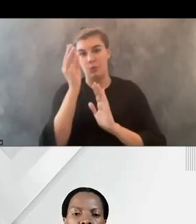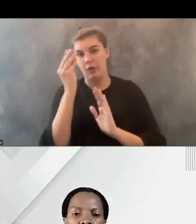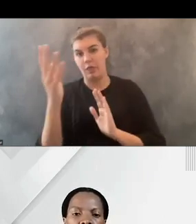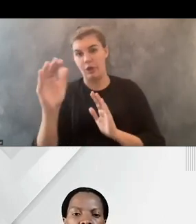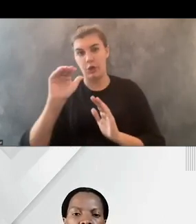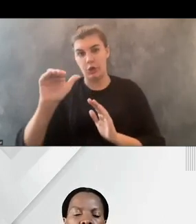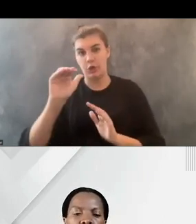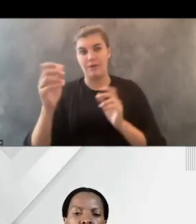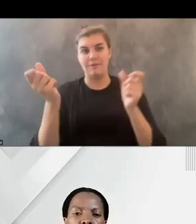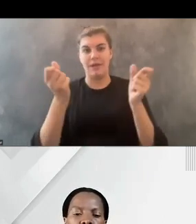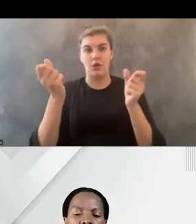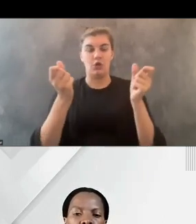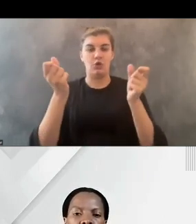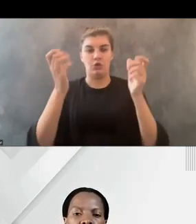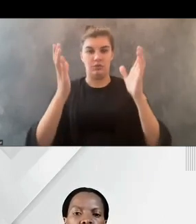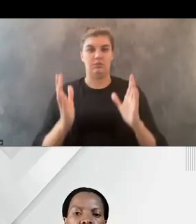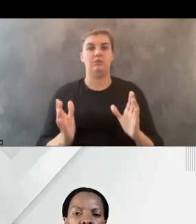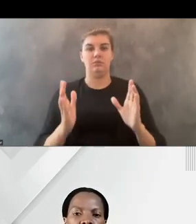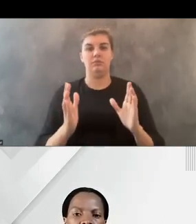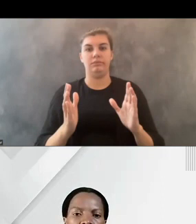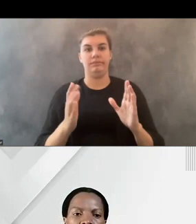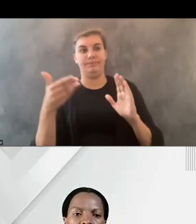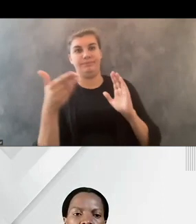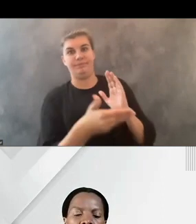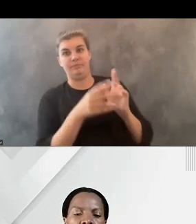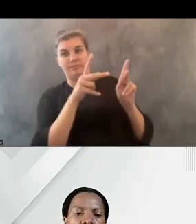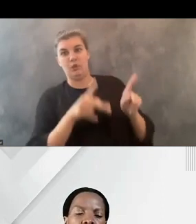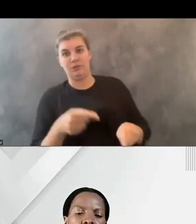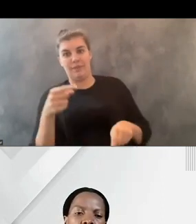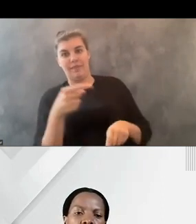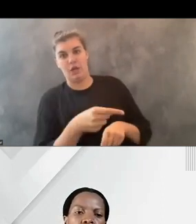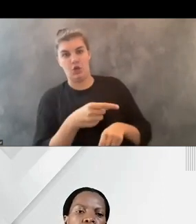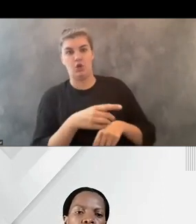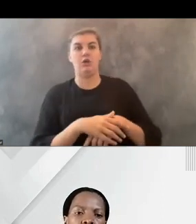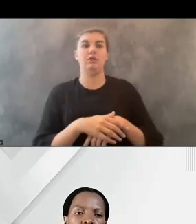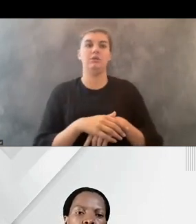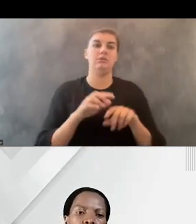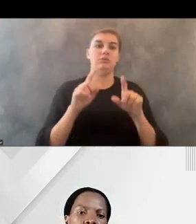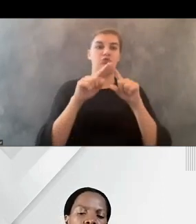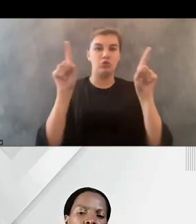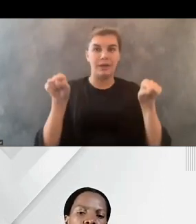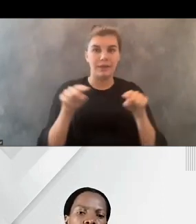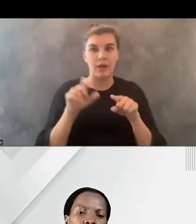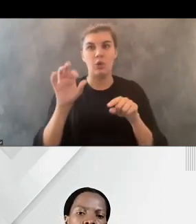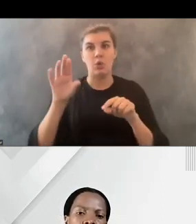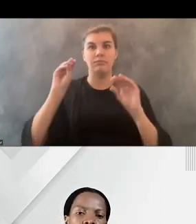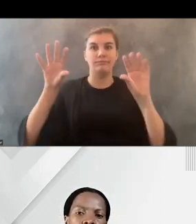operators to the presence of a pedestrian, such as rectangular rapid flashing beacons.